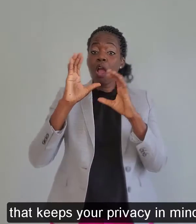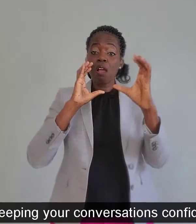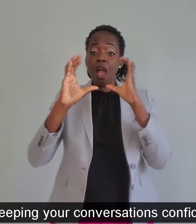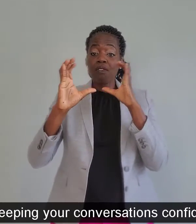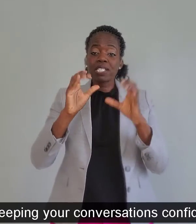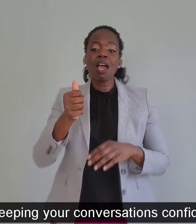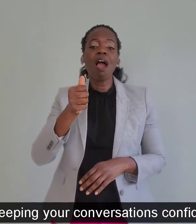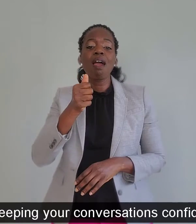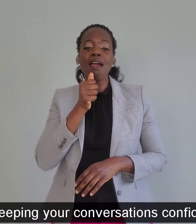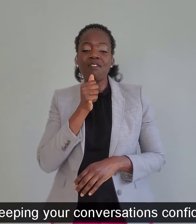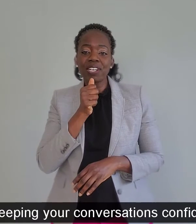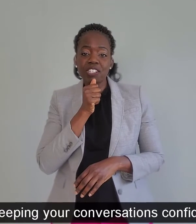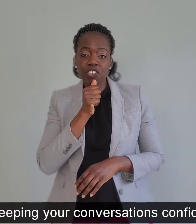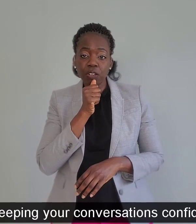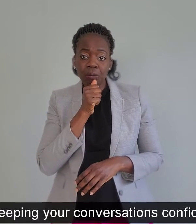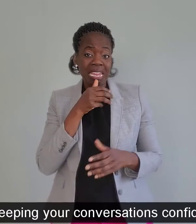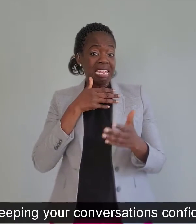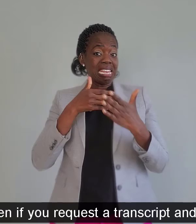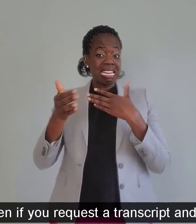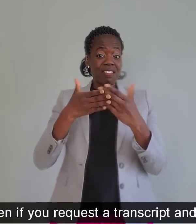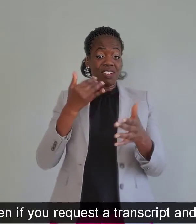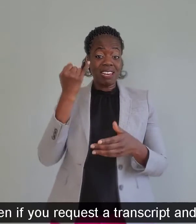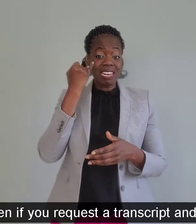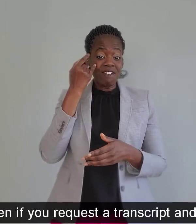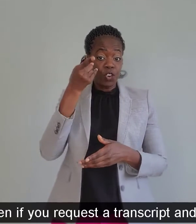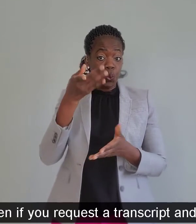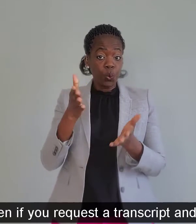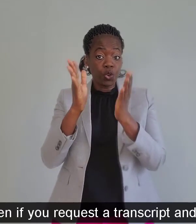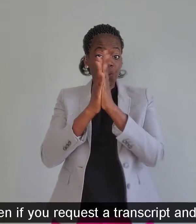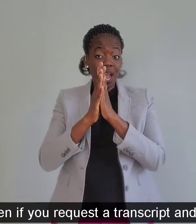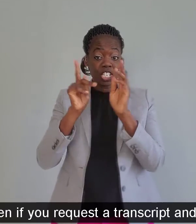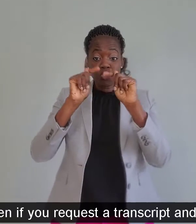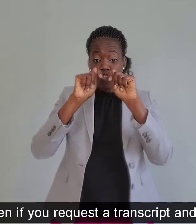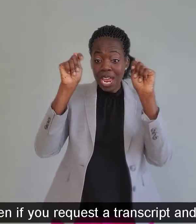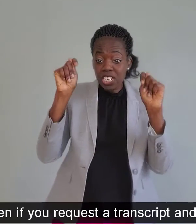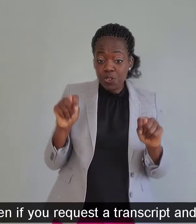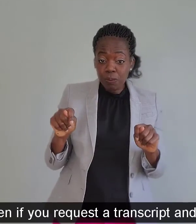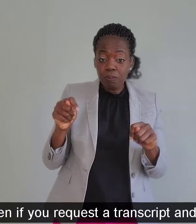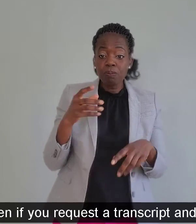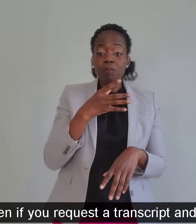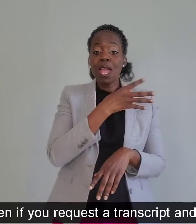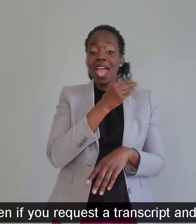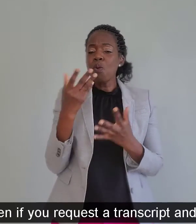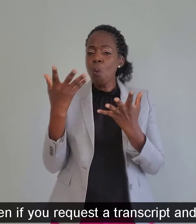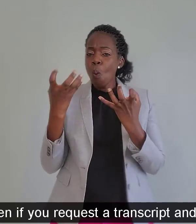by keeping your conversations confidential! Even if you request a transcript and want